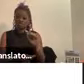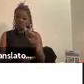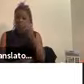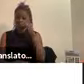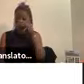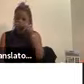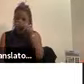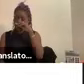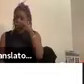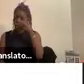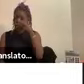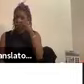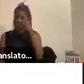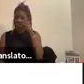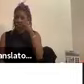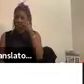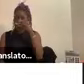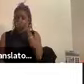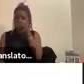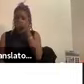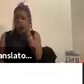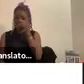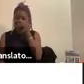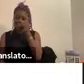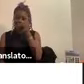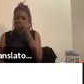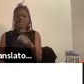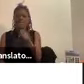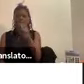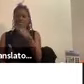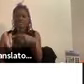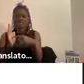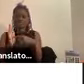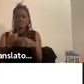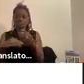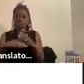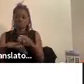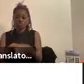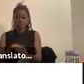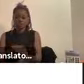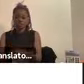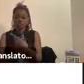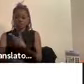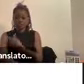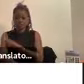by week that have been post vaccination cases, so in the last three weeks, about